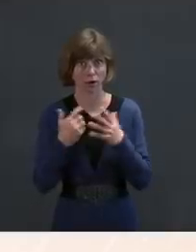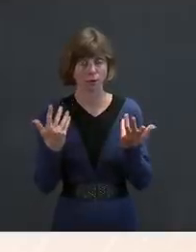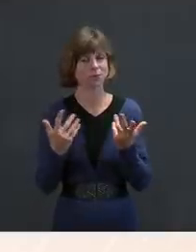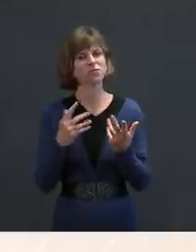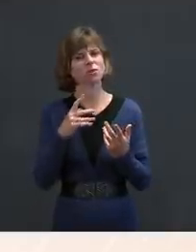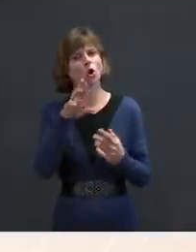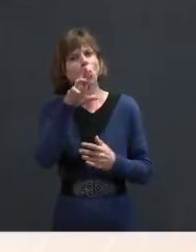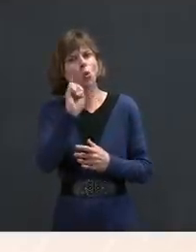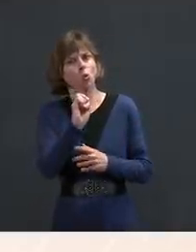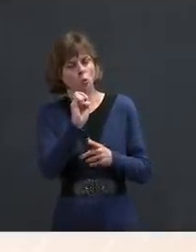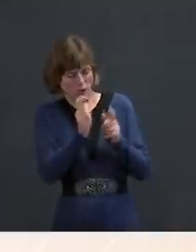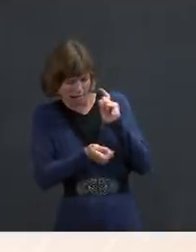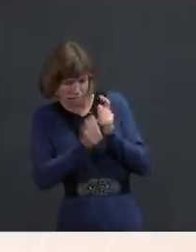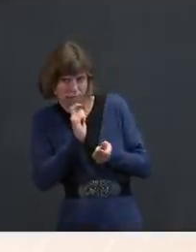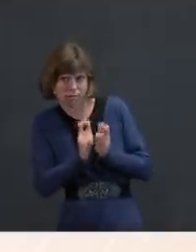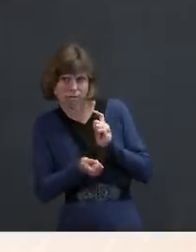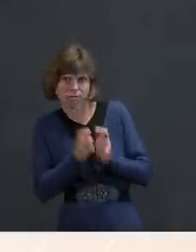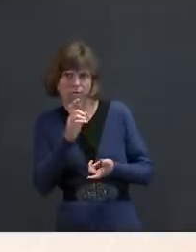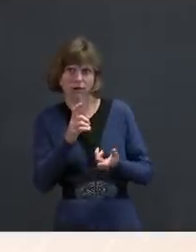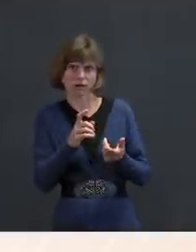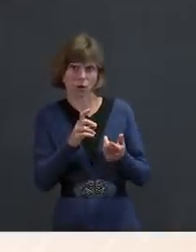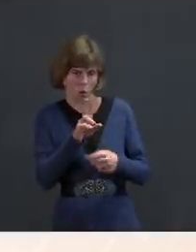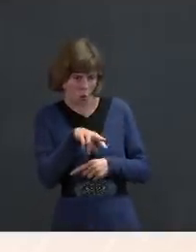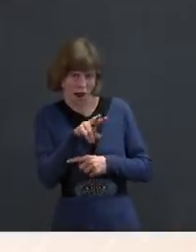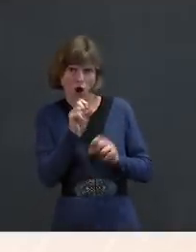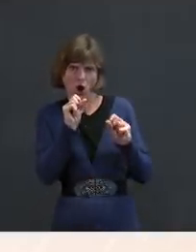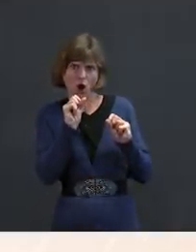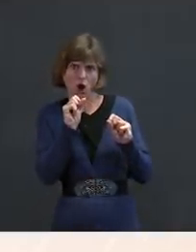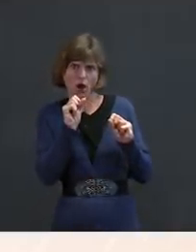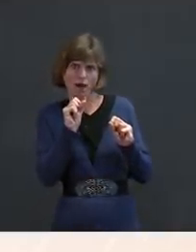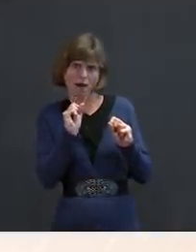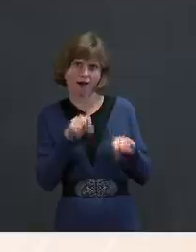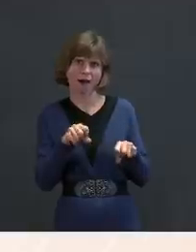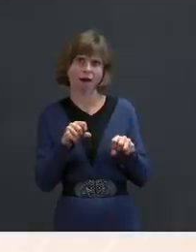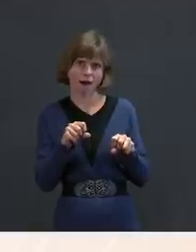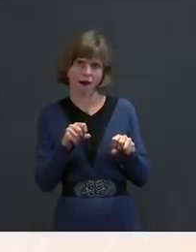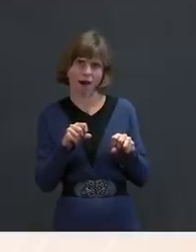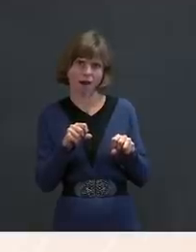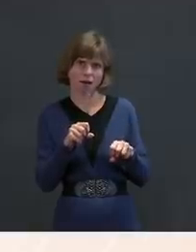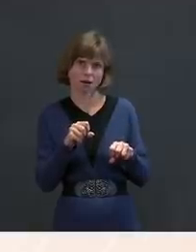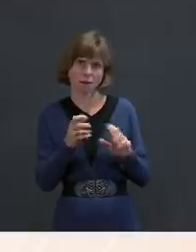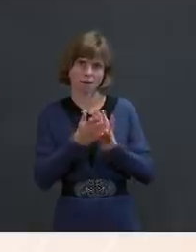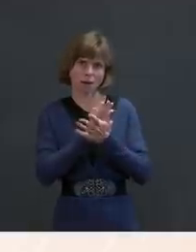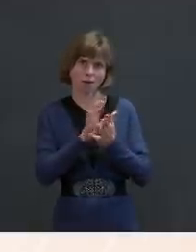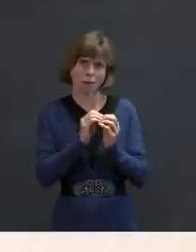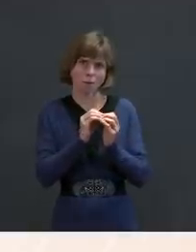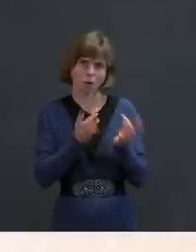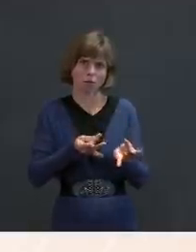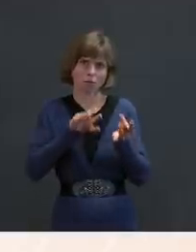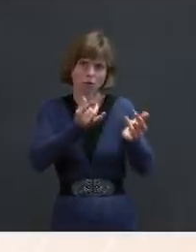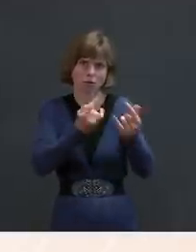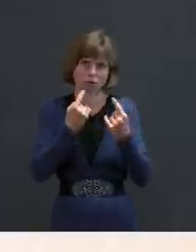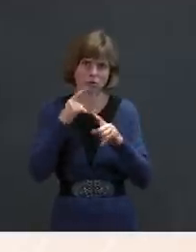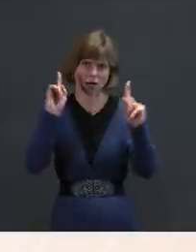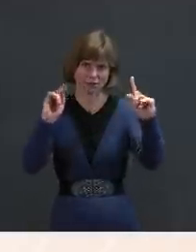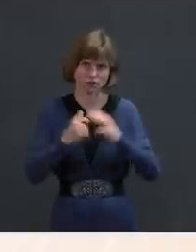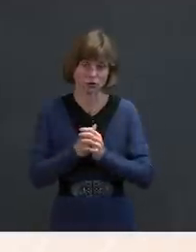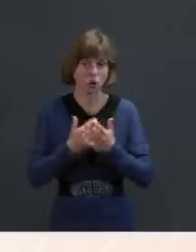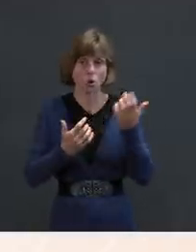We are taking a look at where efficiencies can be achieved in the best interest of the child. It is the best interest of the child